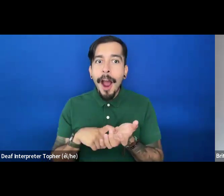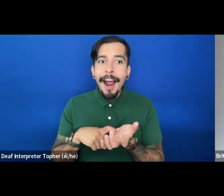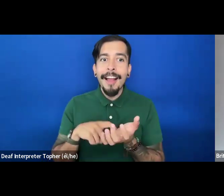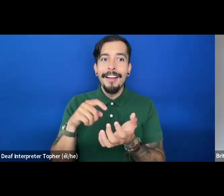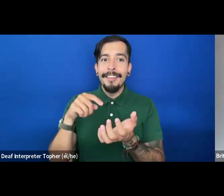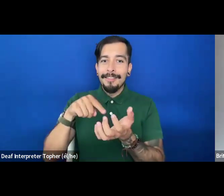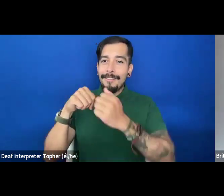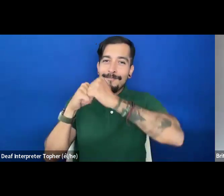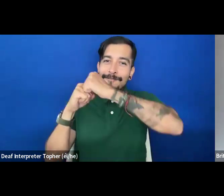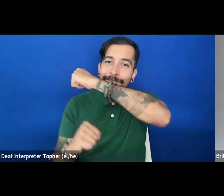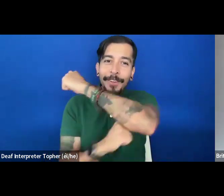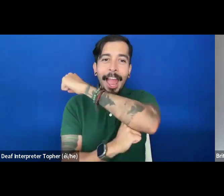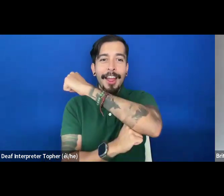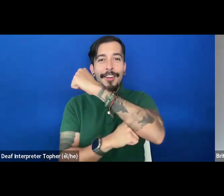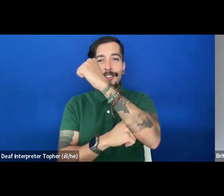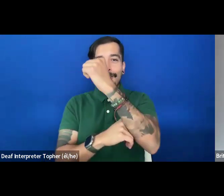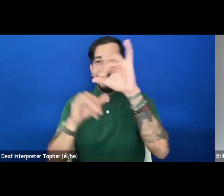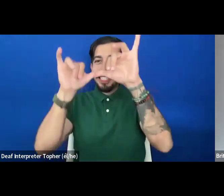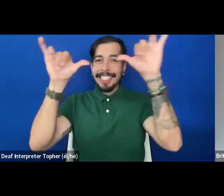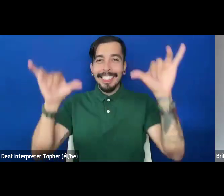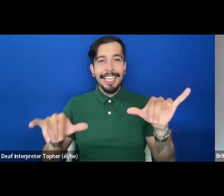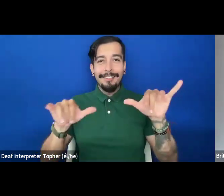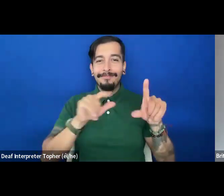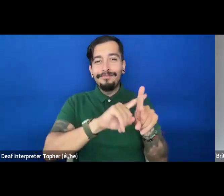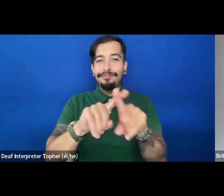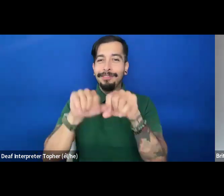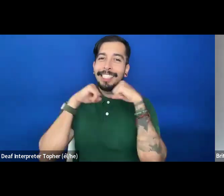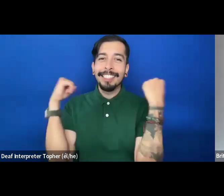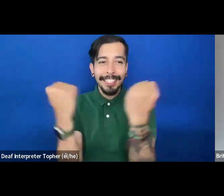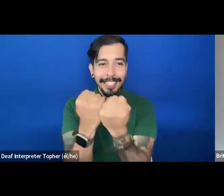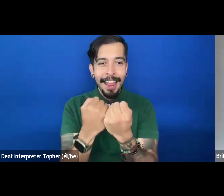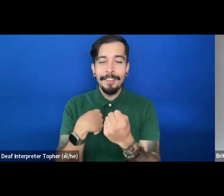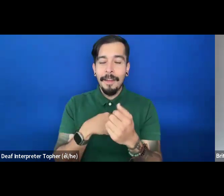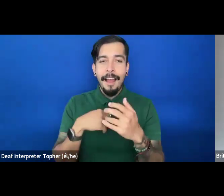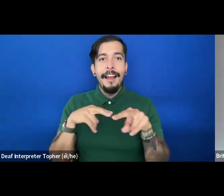we begin to see the fullness of its power, the fullness of our power.